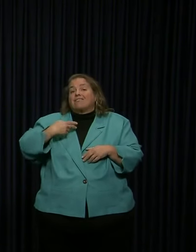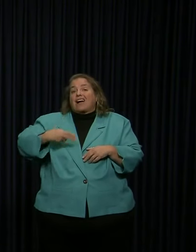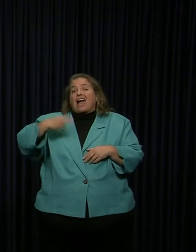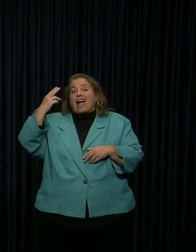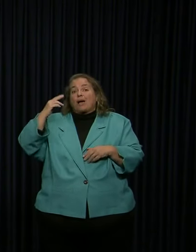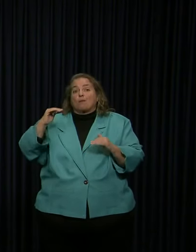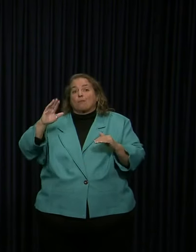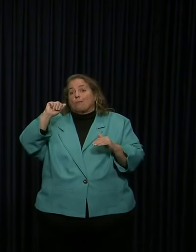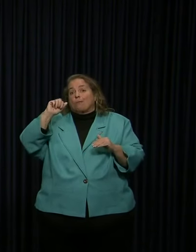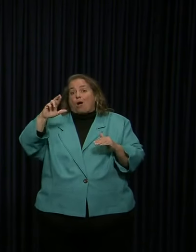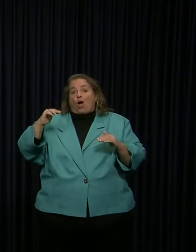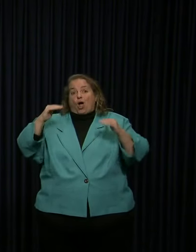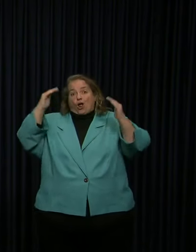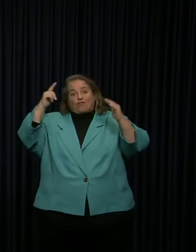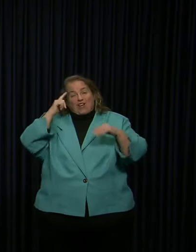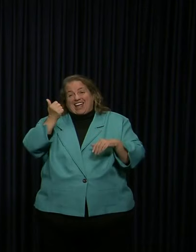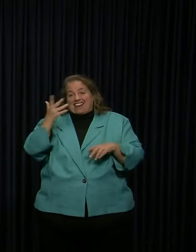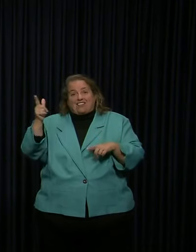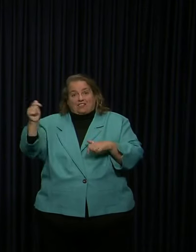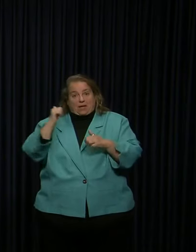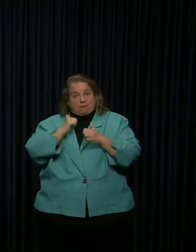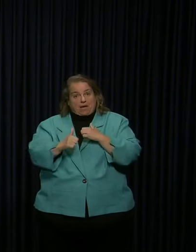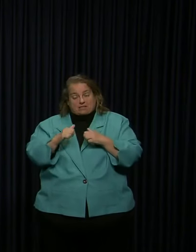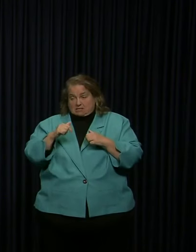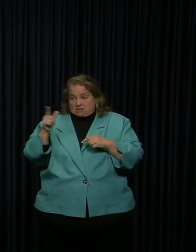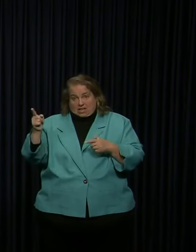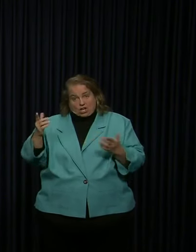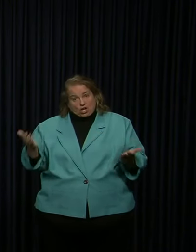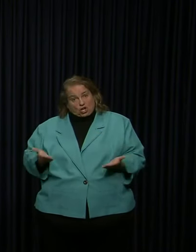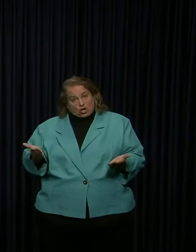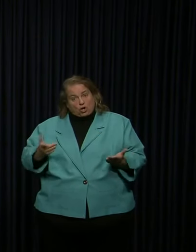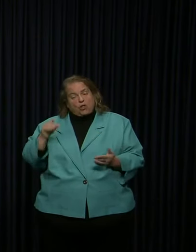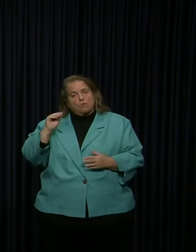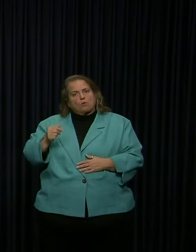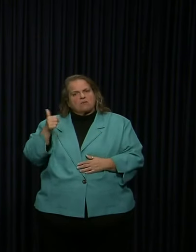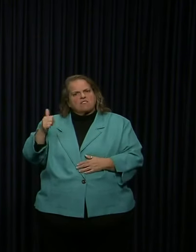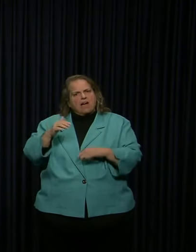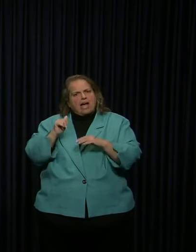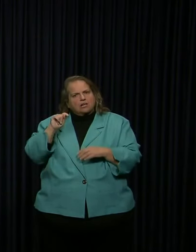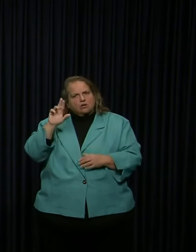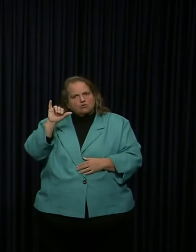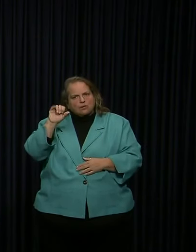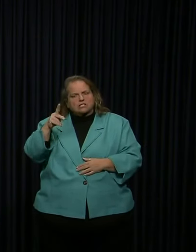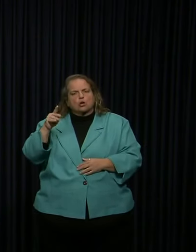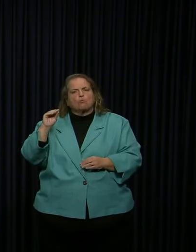OFFER BY KROGER MAY OVER A LOT